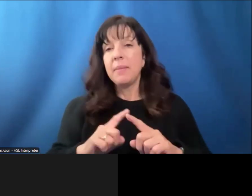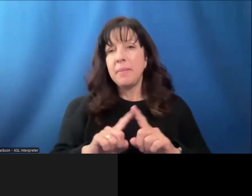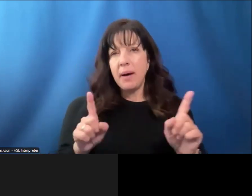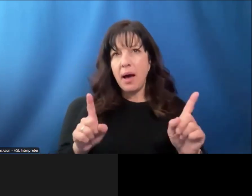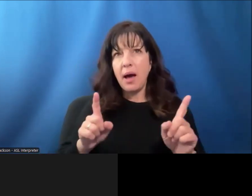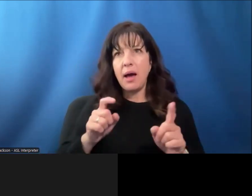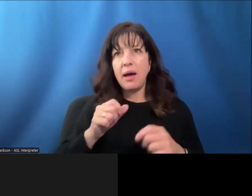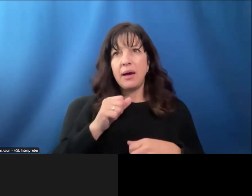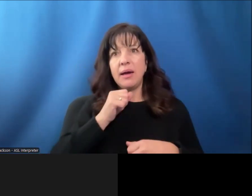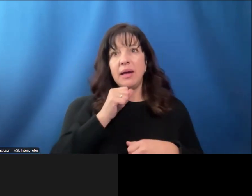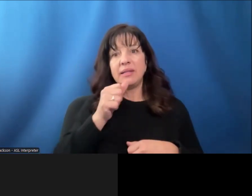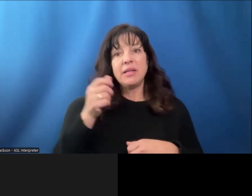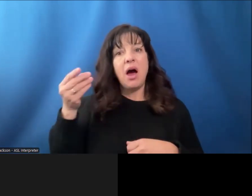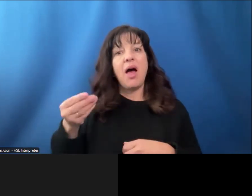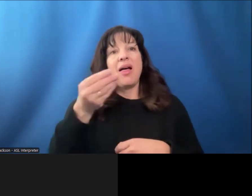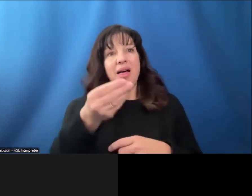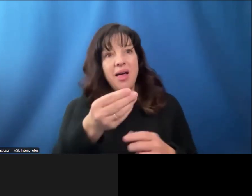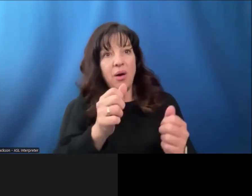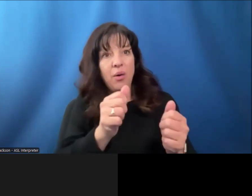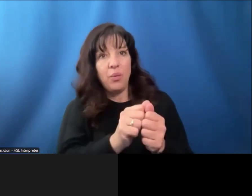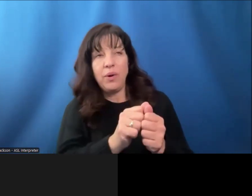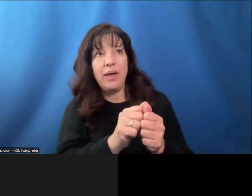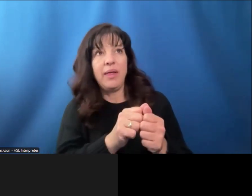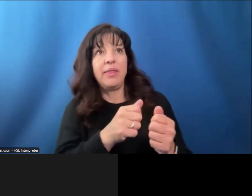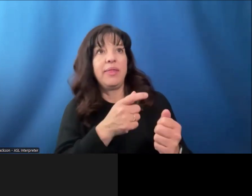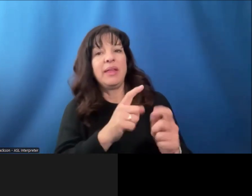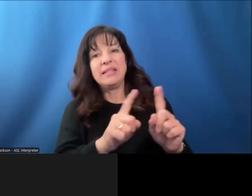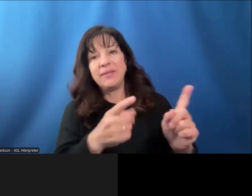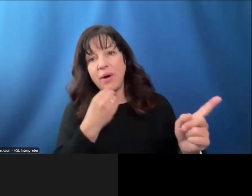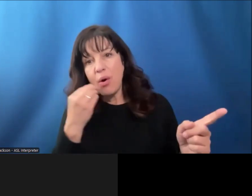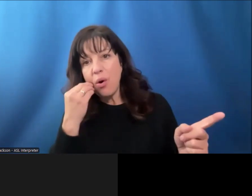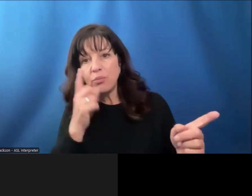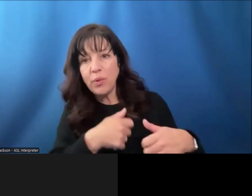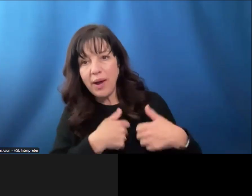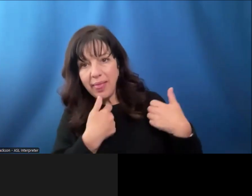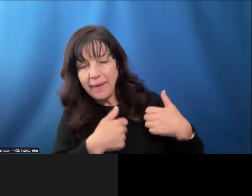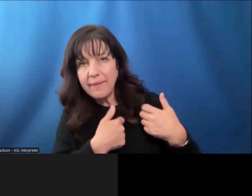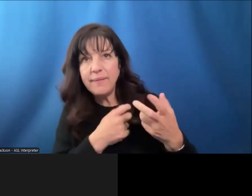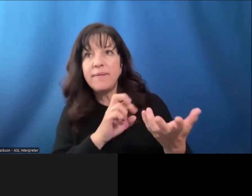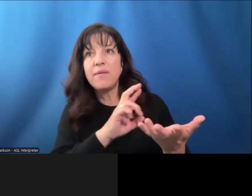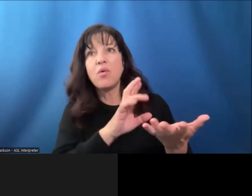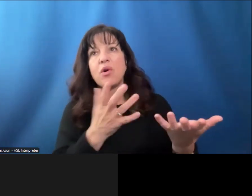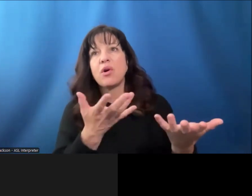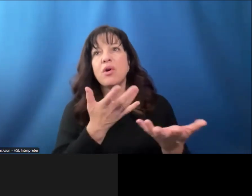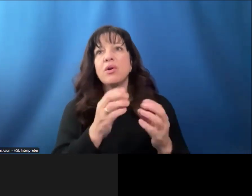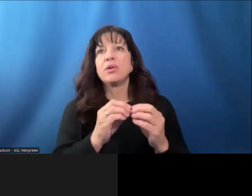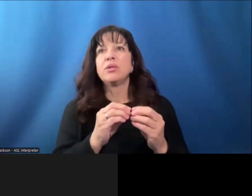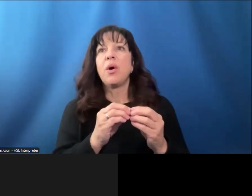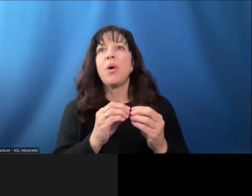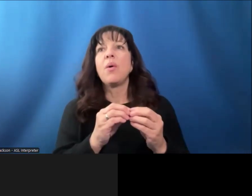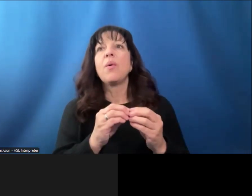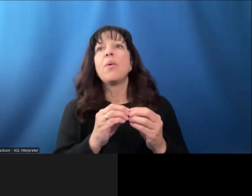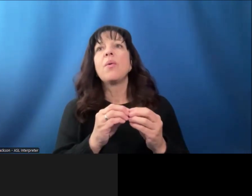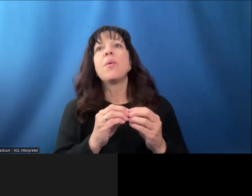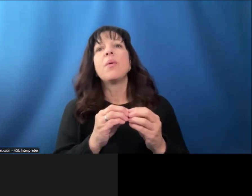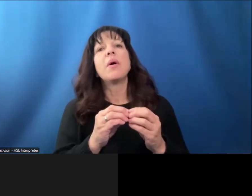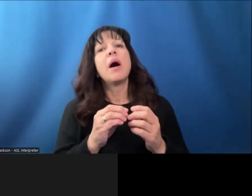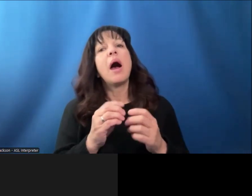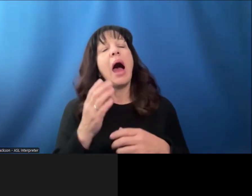carried over into, let's say, the two different homes that he lives in. So I, I know a little bit about family based therapy,